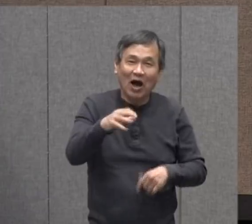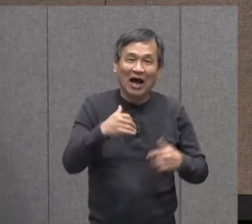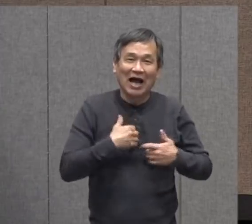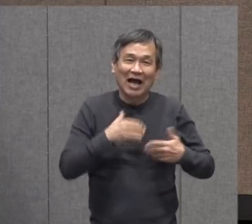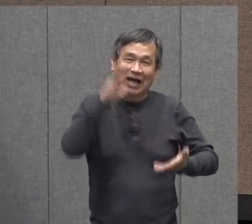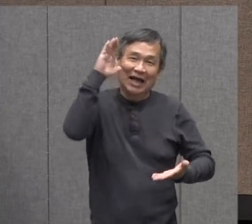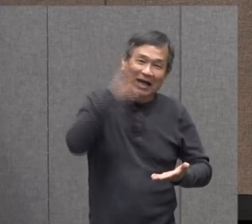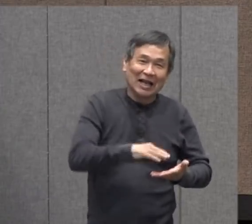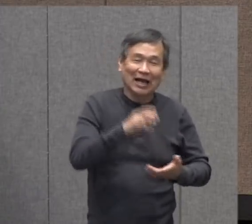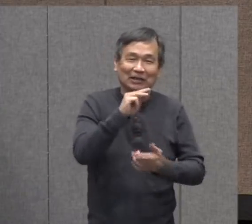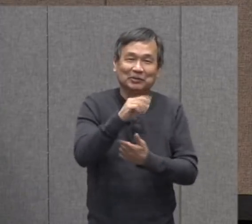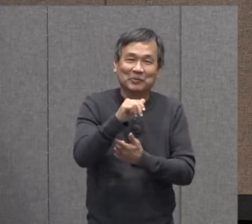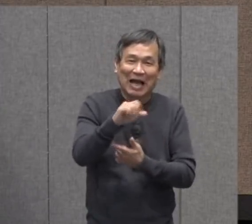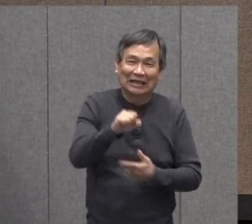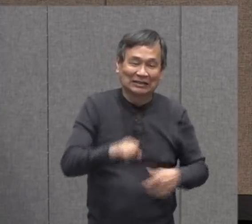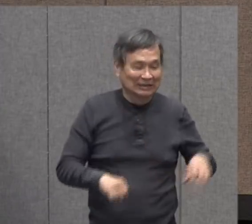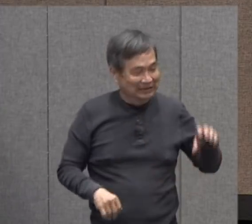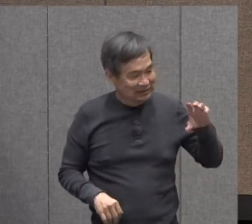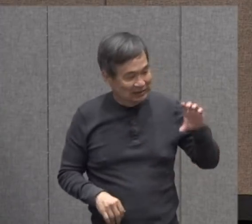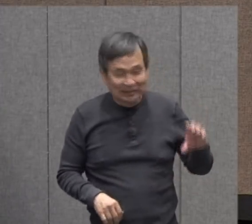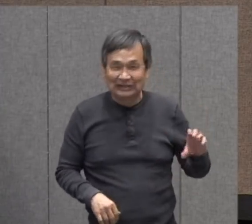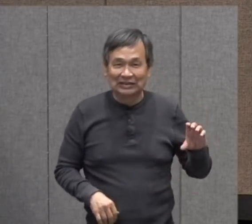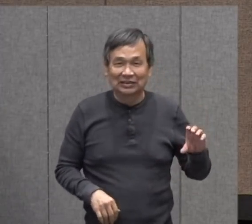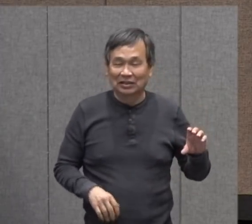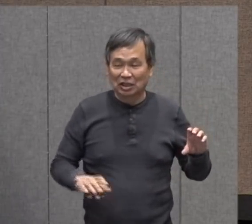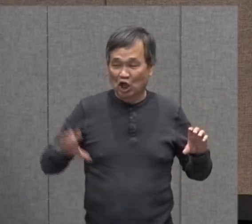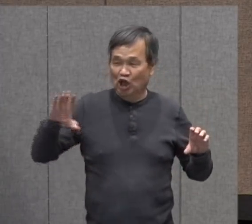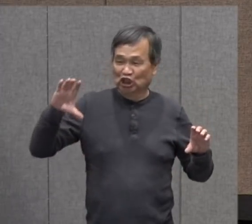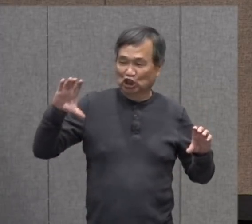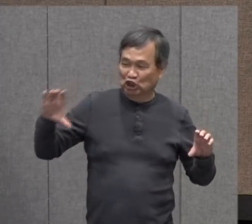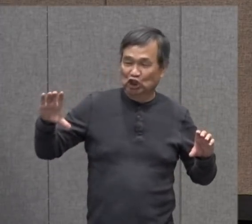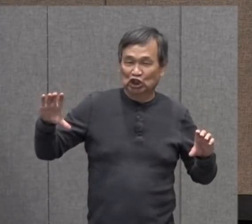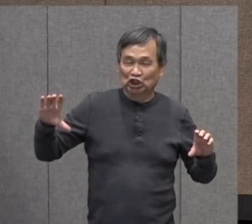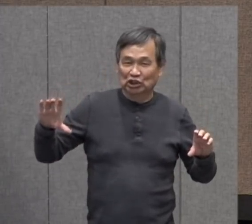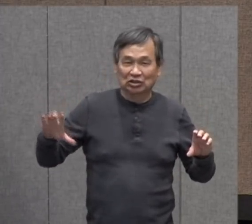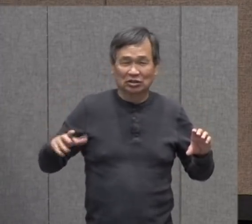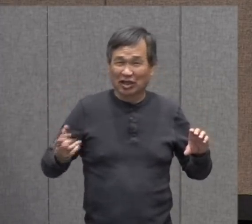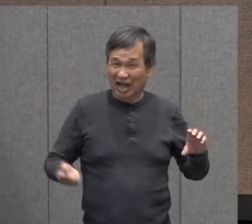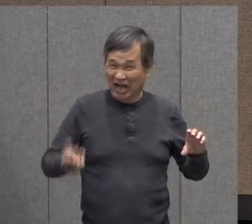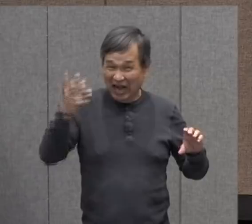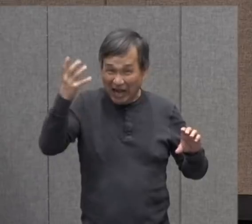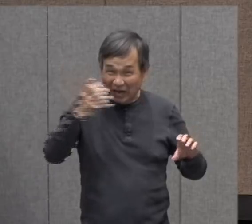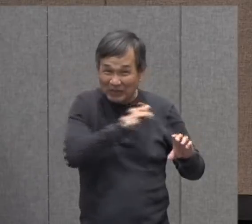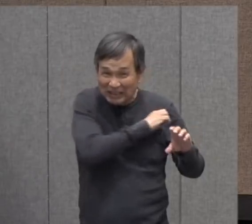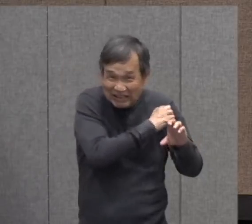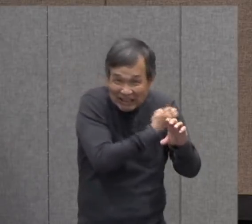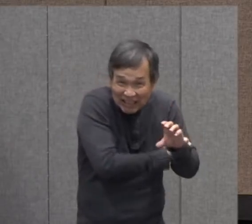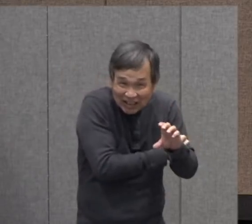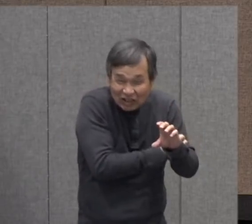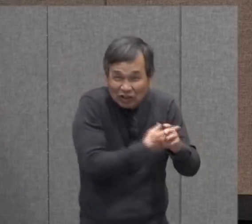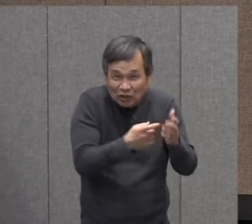So, how much energy would we need to stop these? They're all rowing at the same speed,